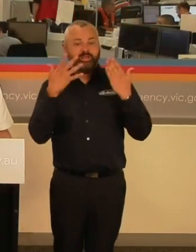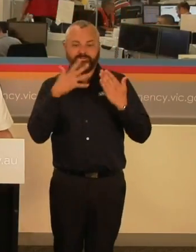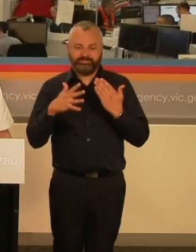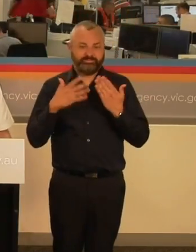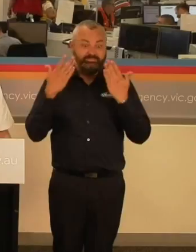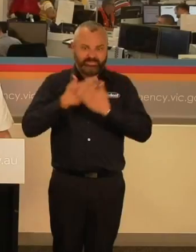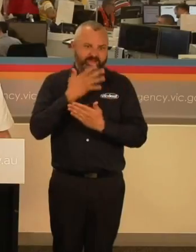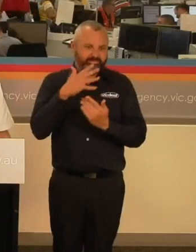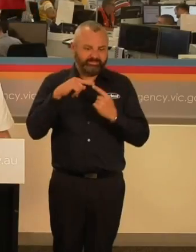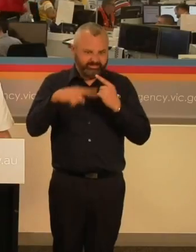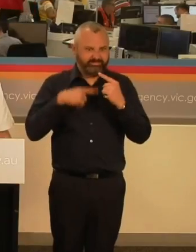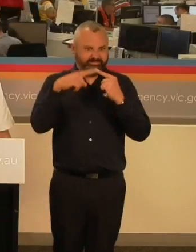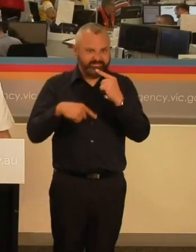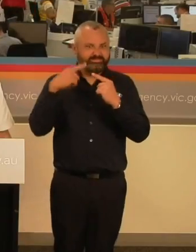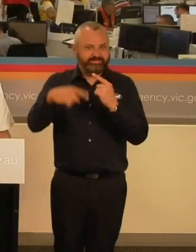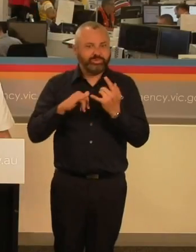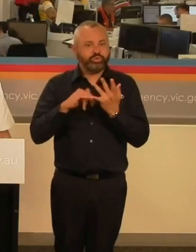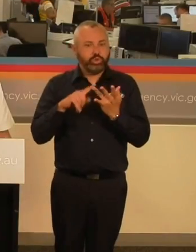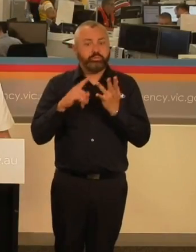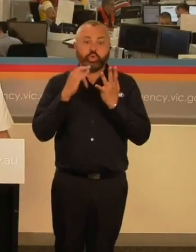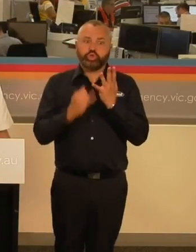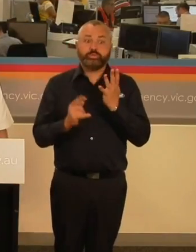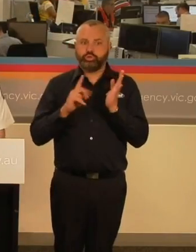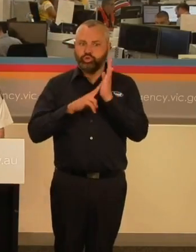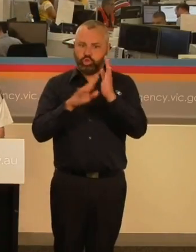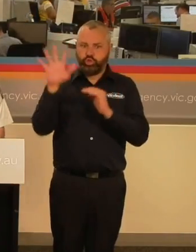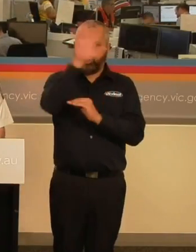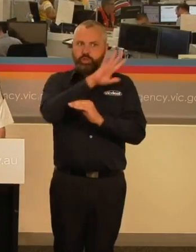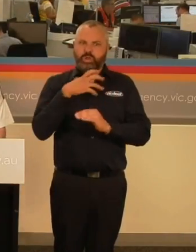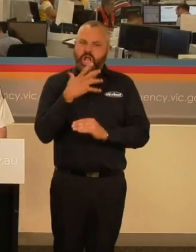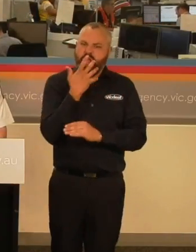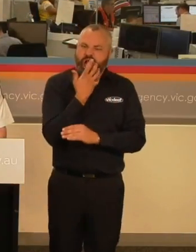parts of the state to plan for Saturday and Sunday will be important.